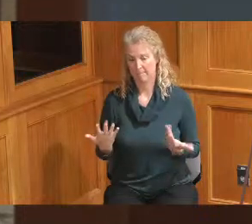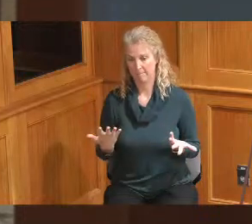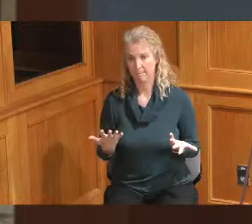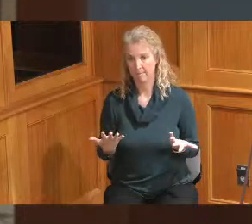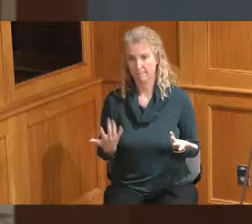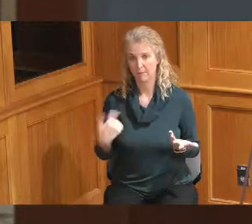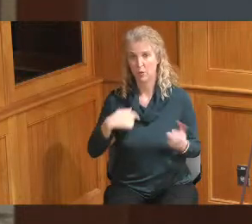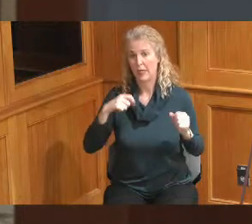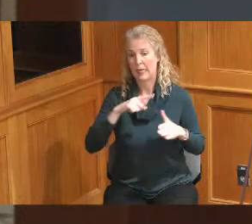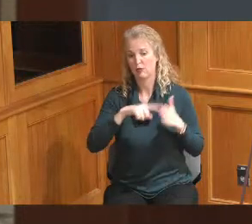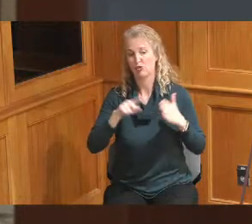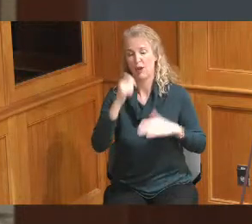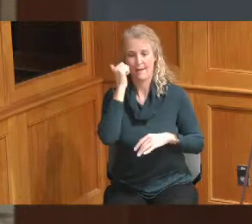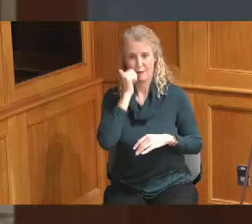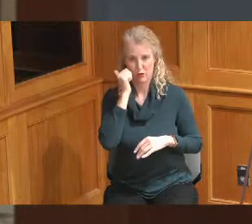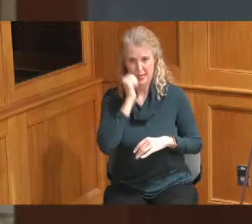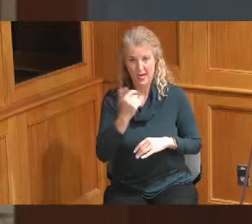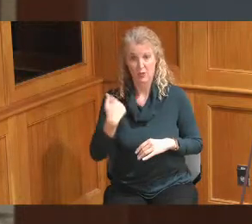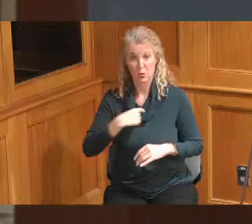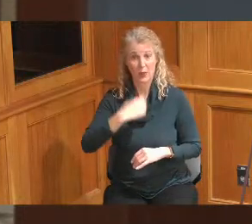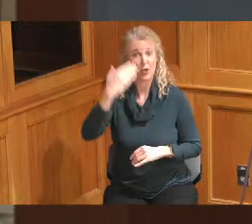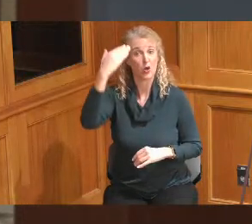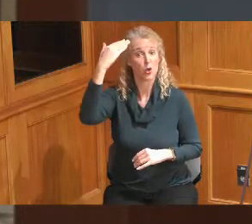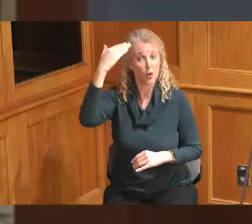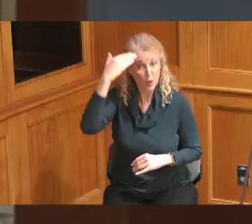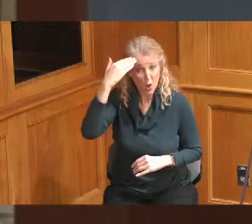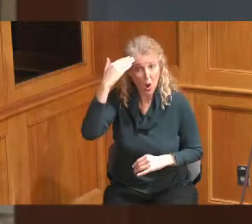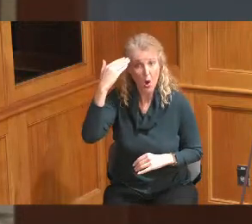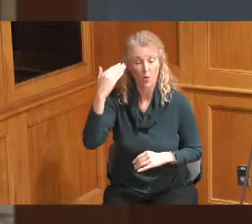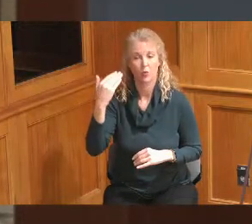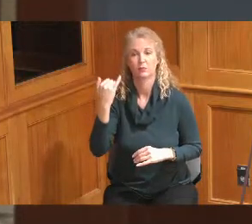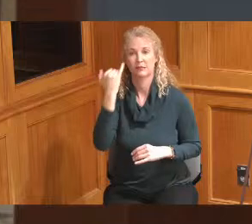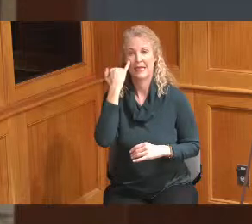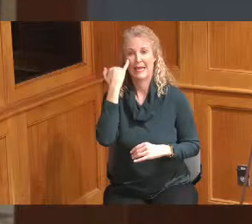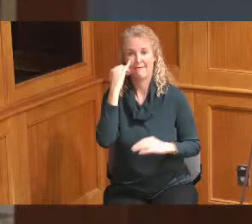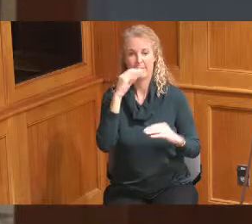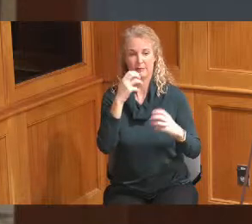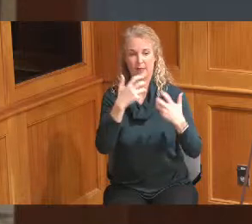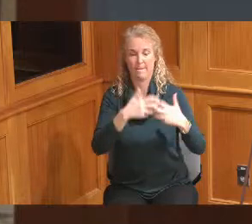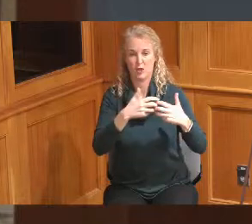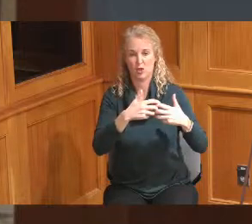them every day so if anyone's having a critical failure we can get out and fix it but I also tell